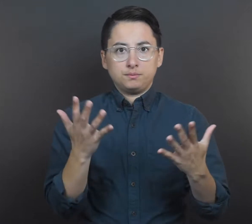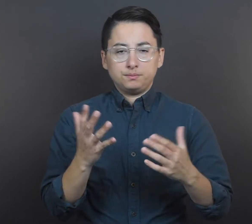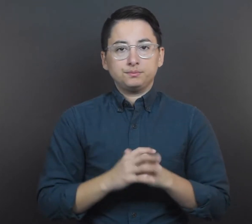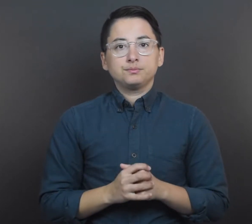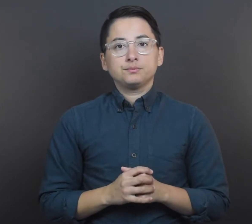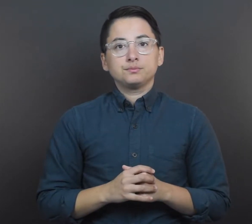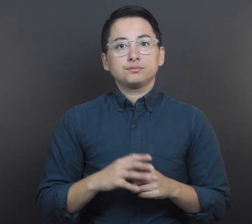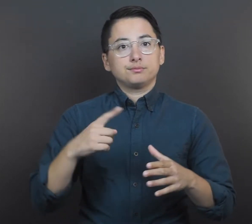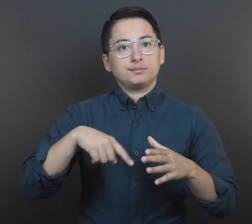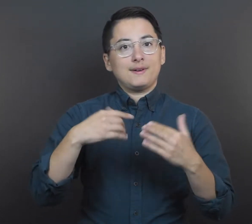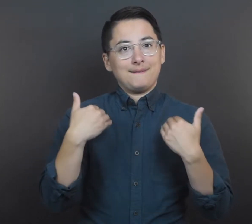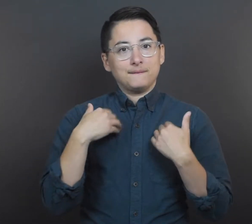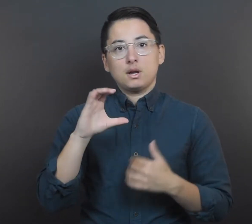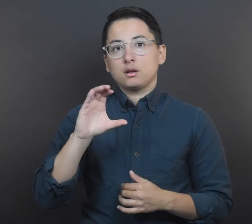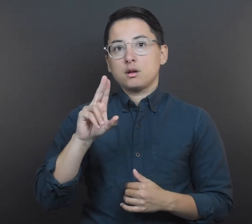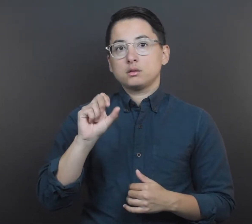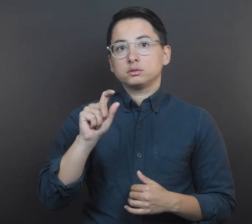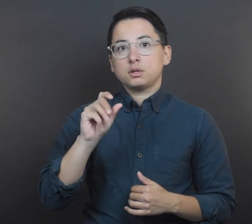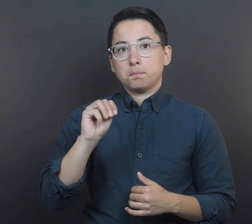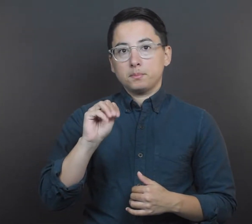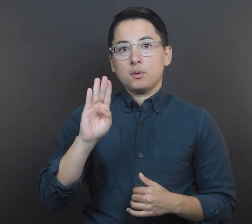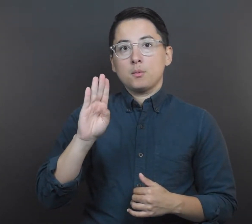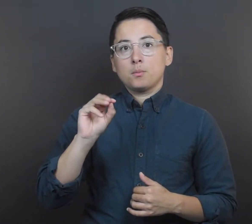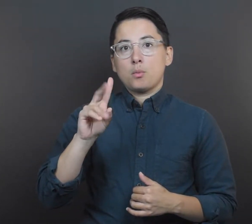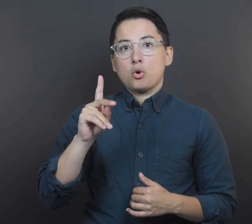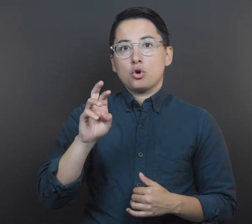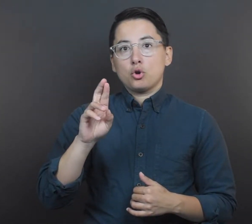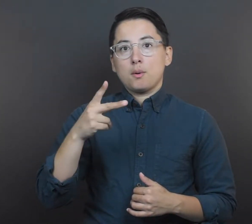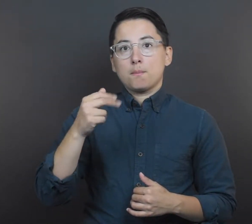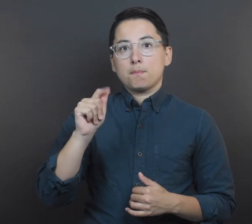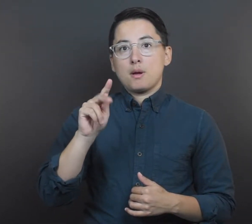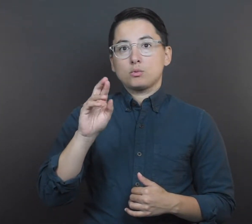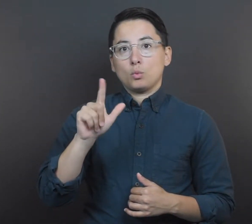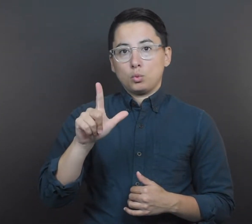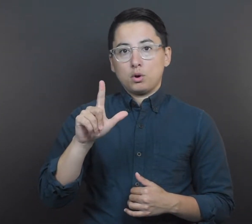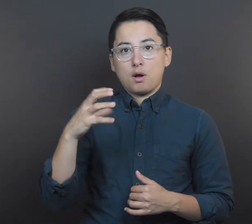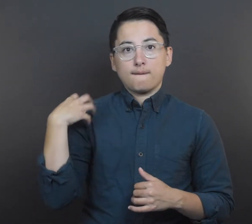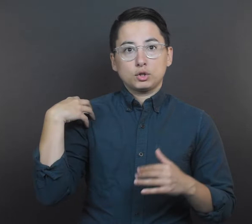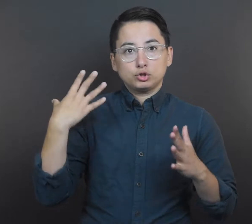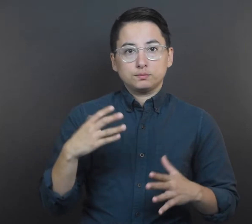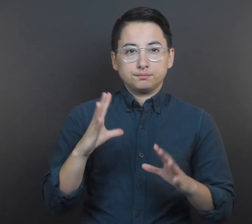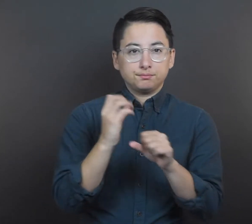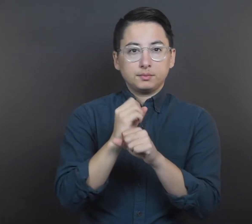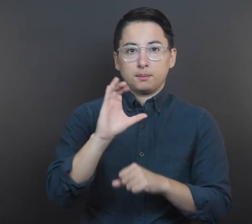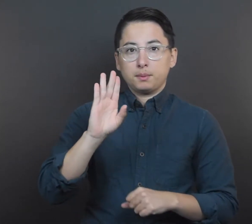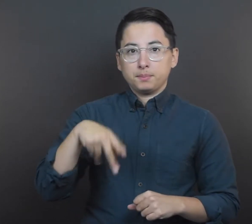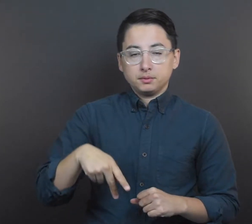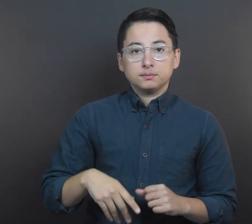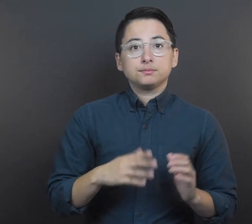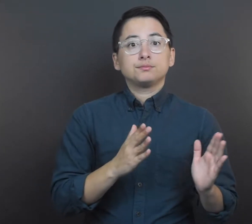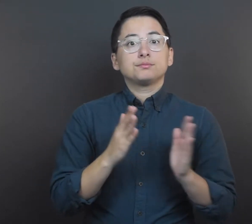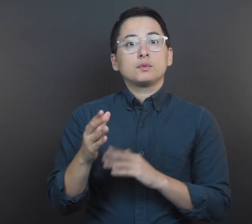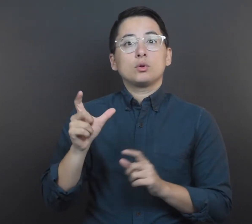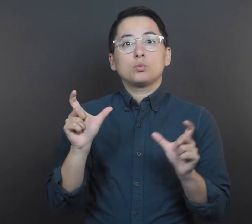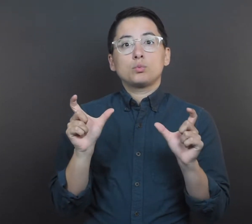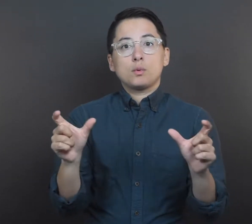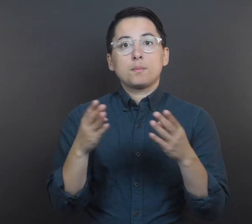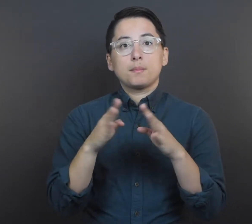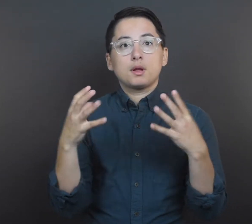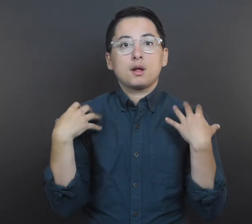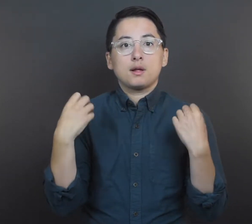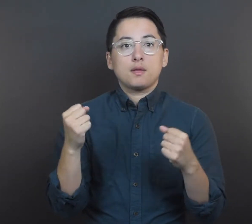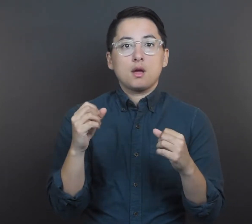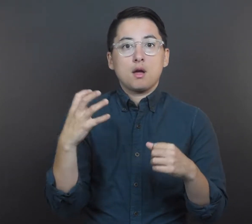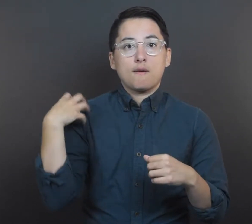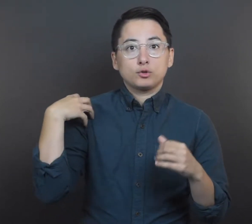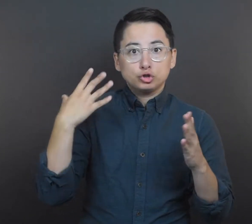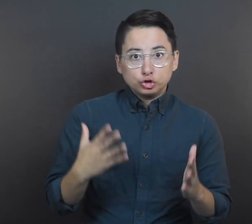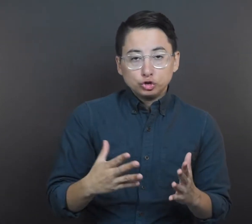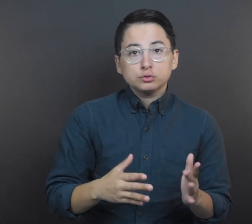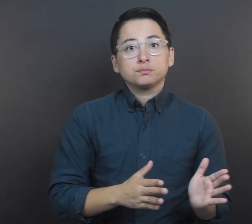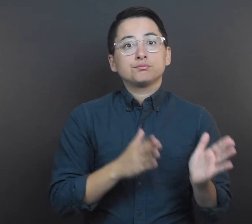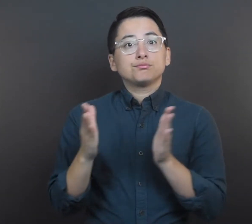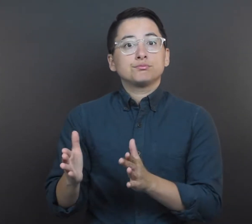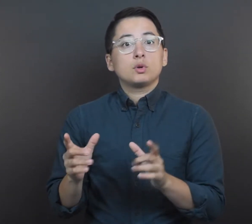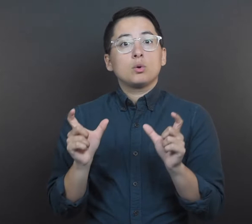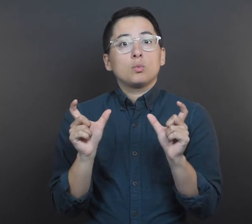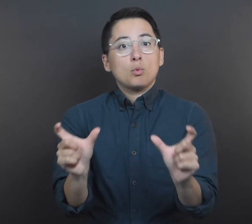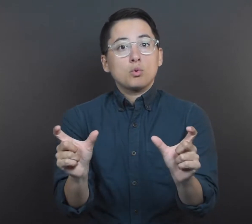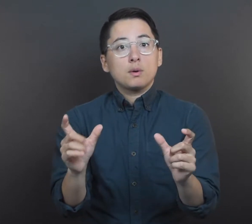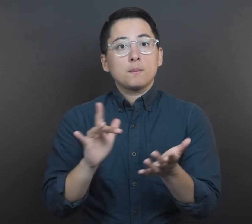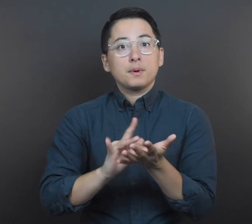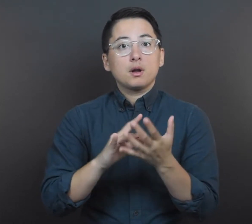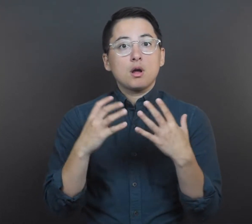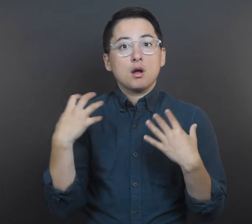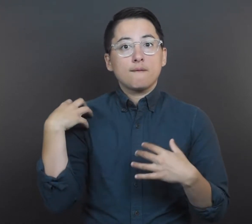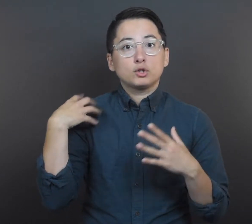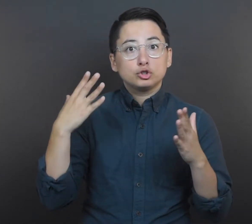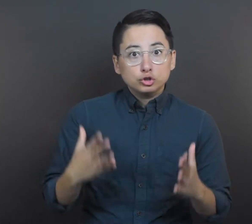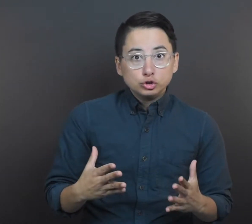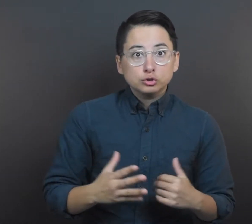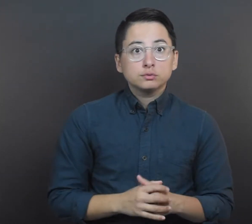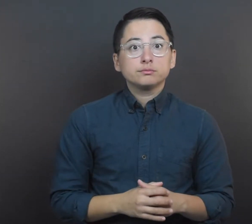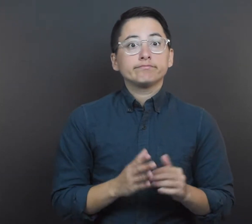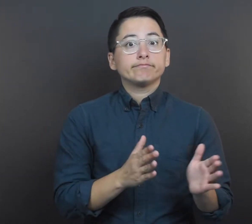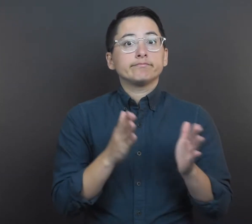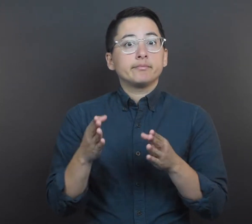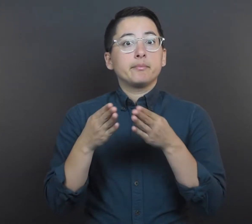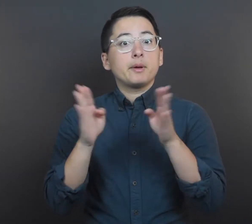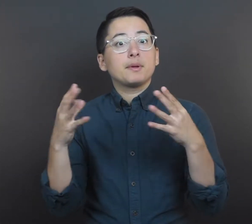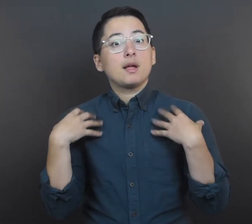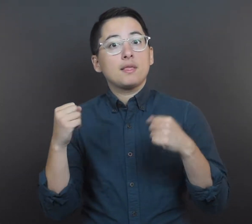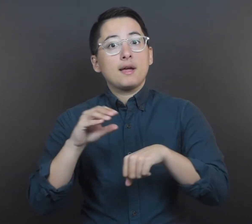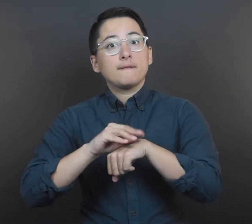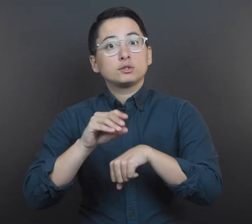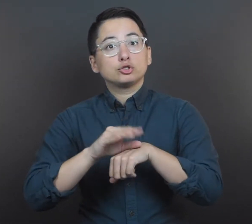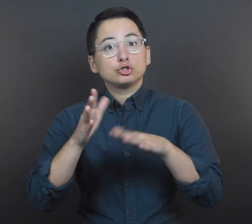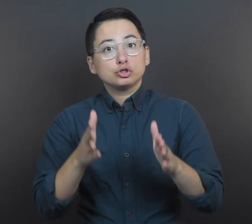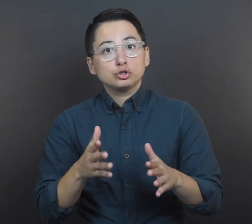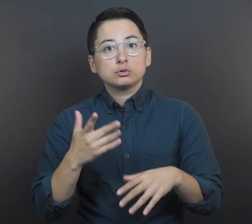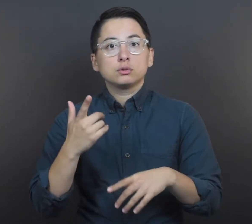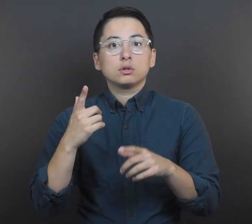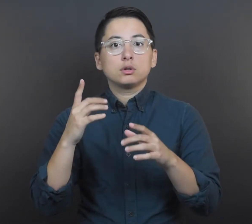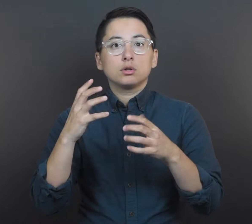Among them are Custom Border Patrol Officers (CBP), quarantine public health officers (QPHO),